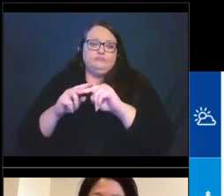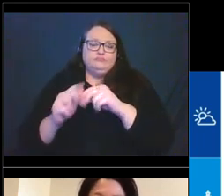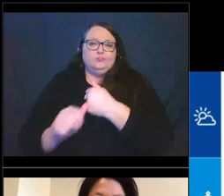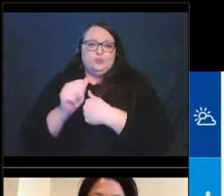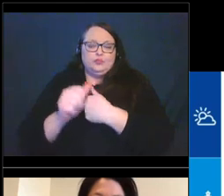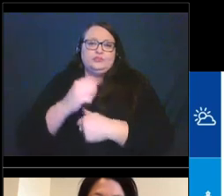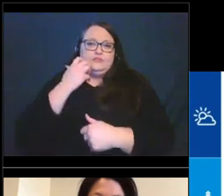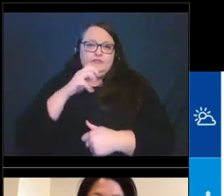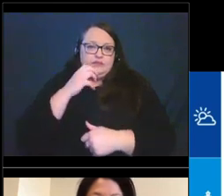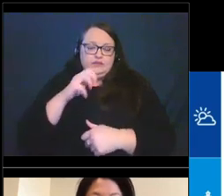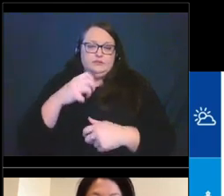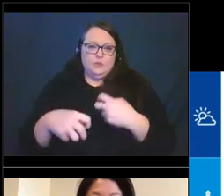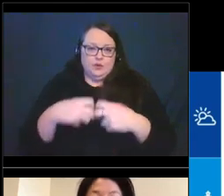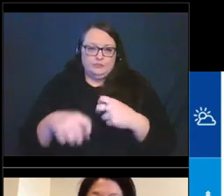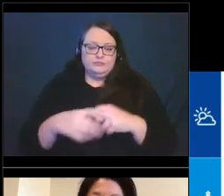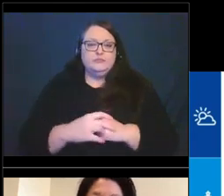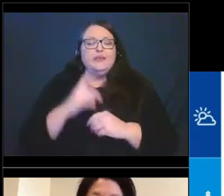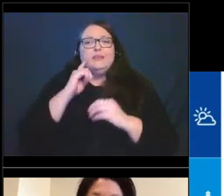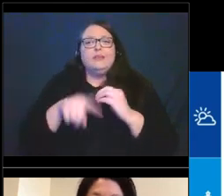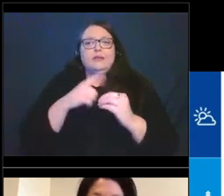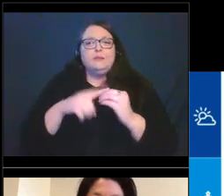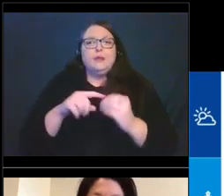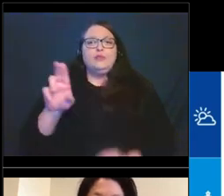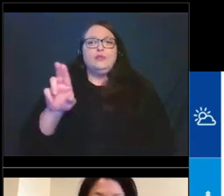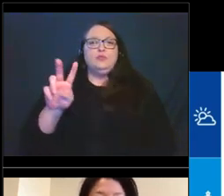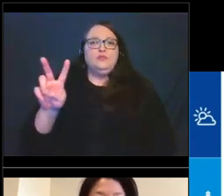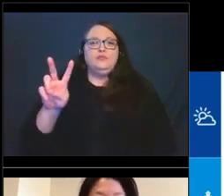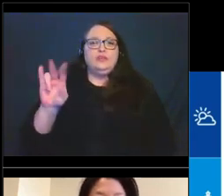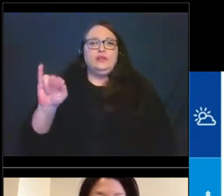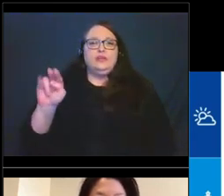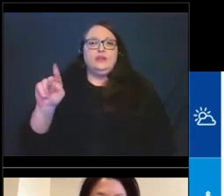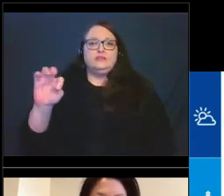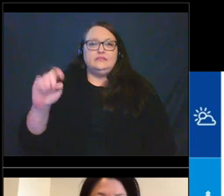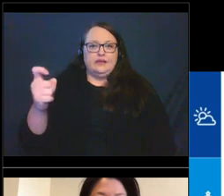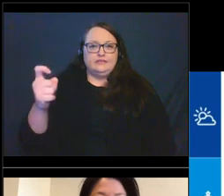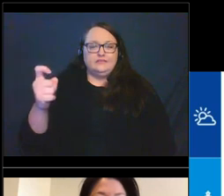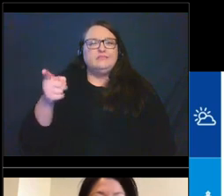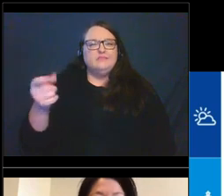Index or UV index that express complicated information in an easy to understand color